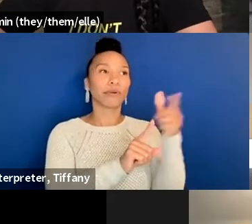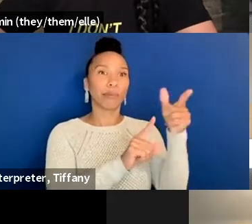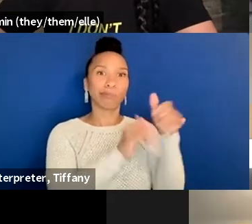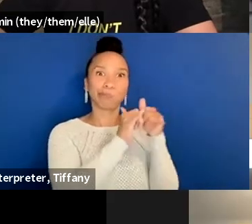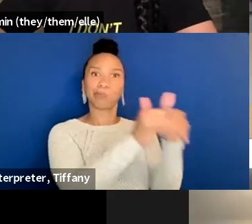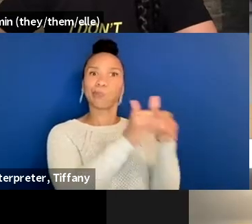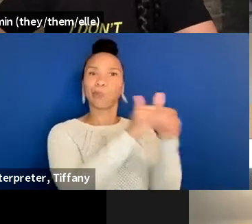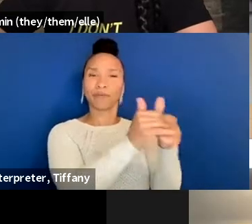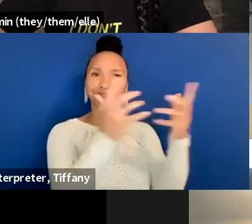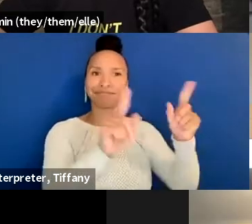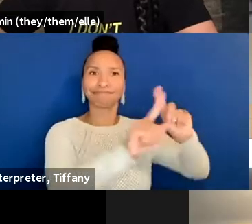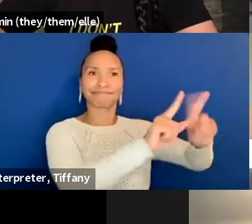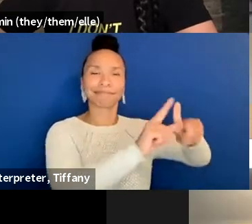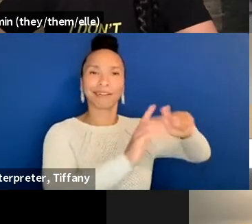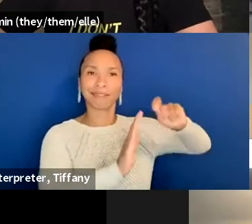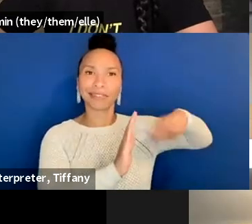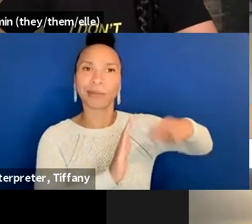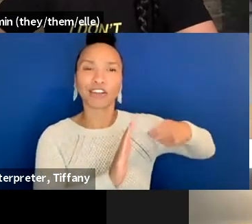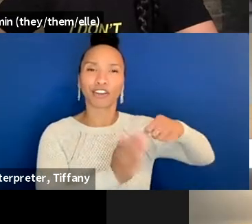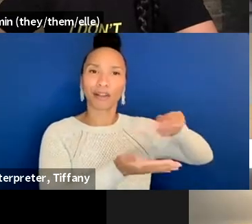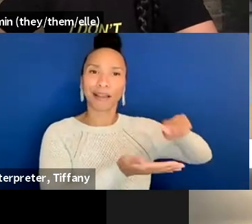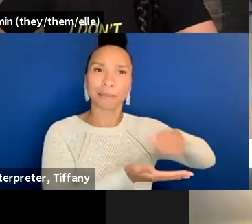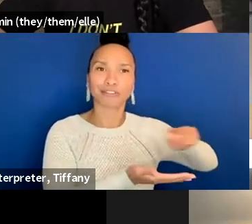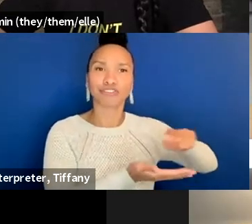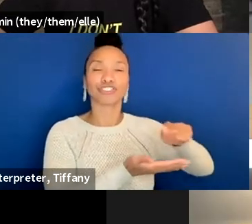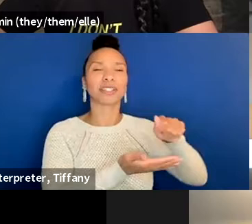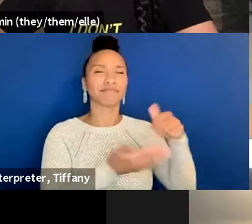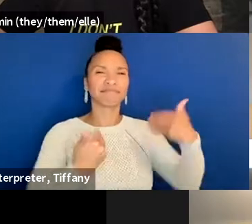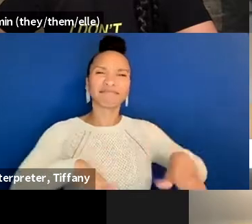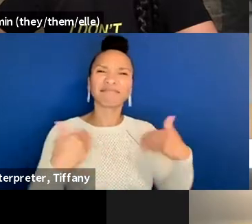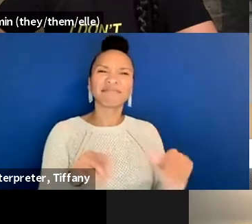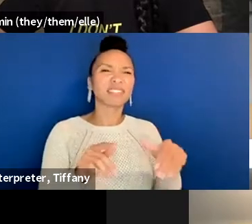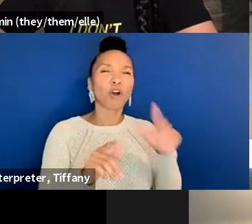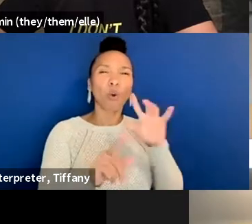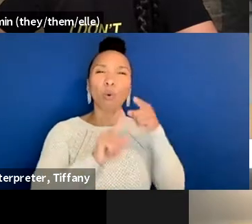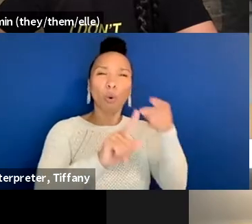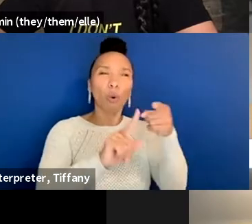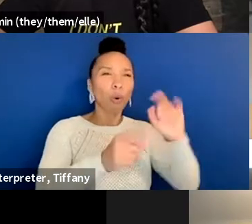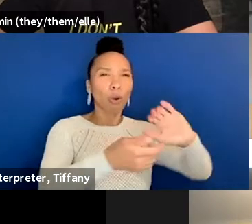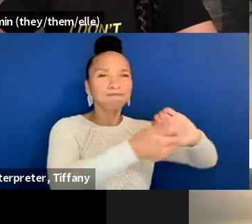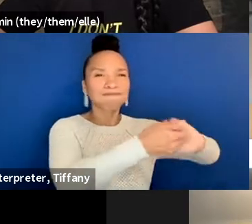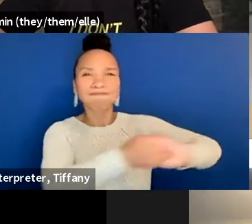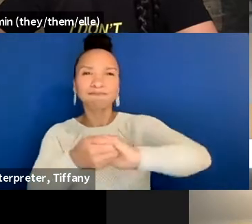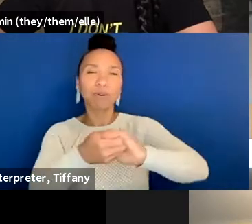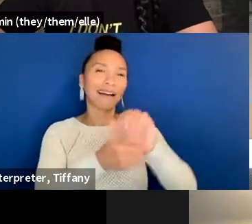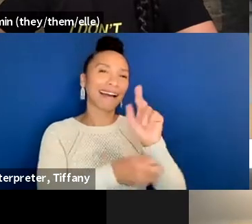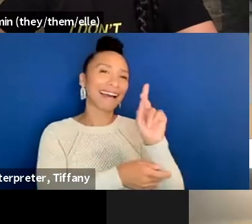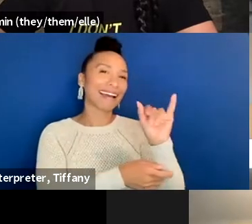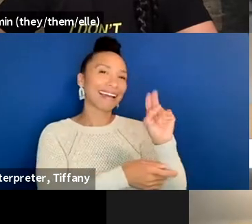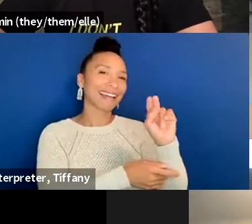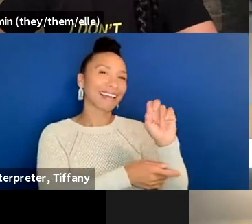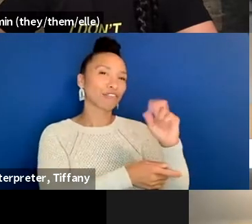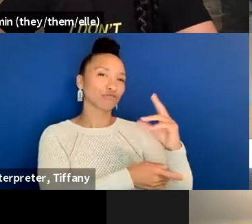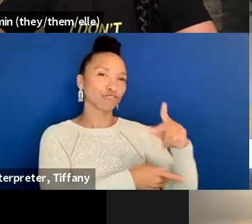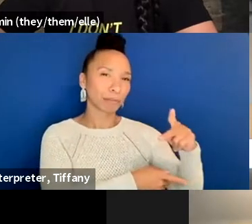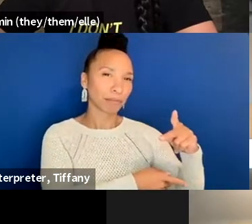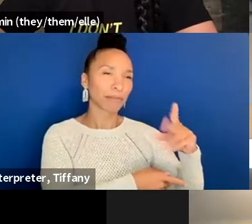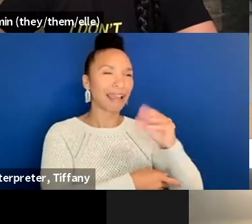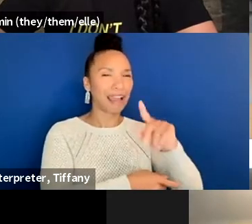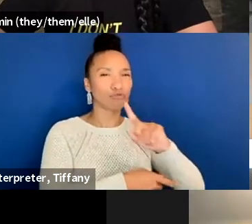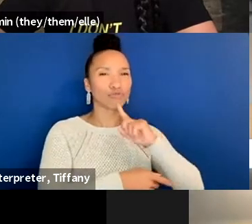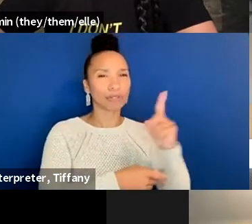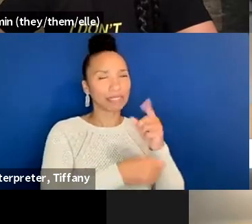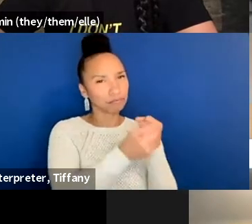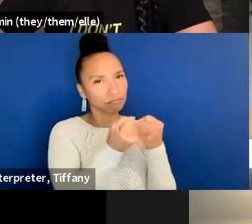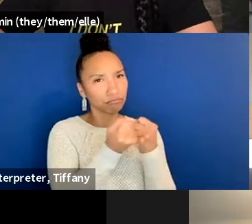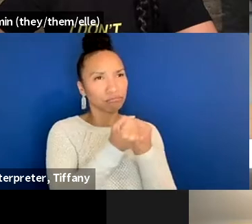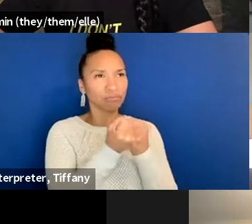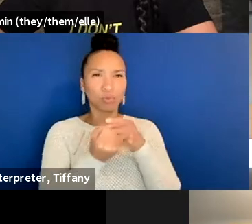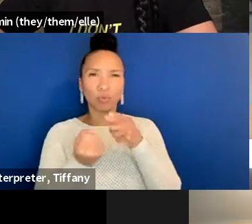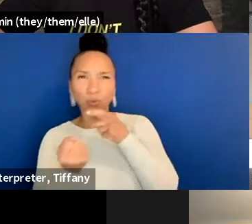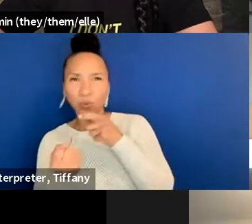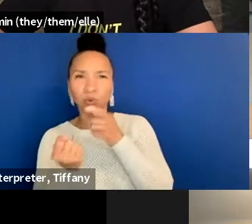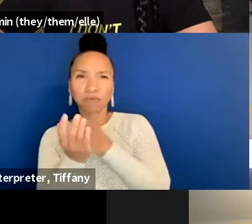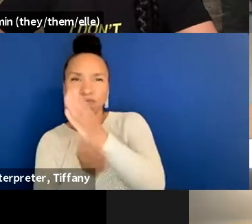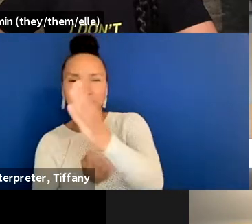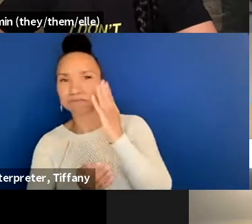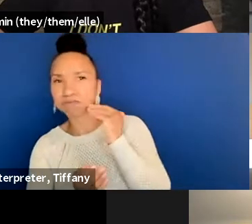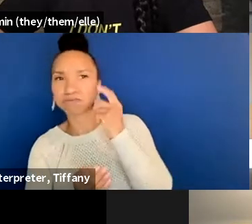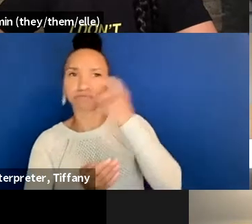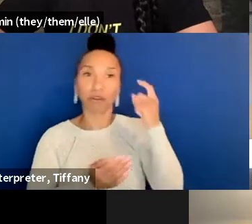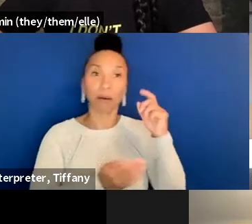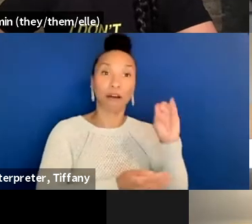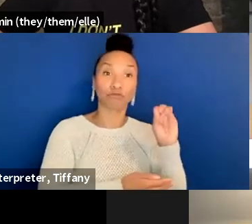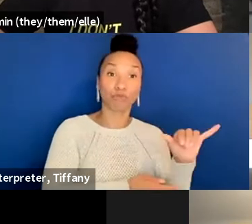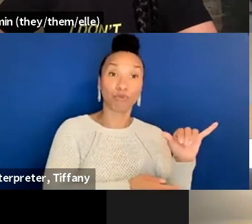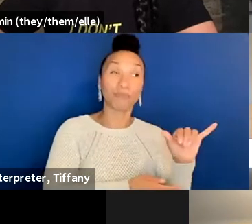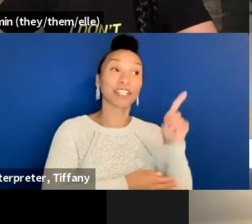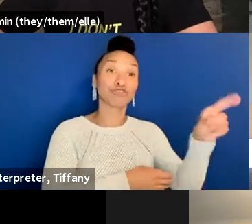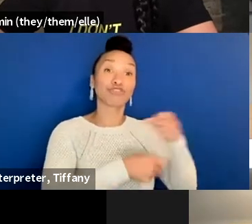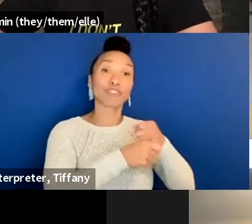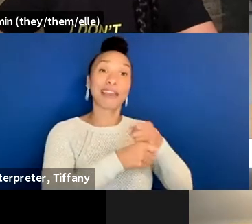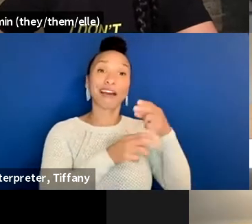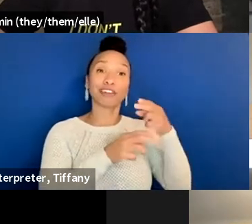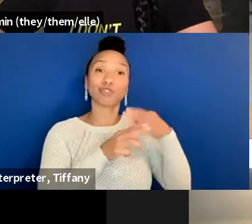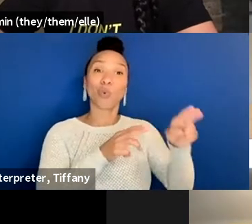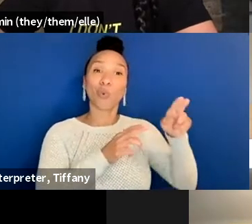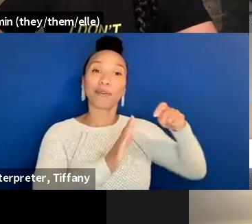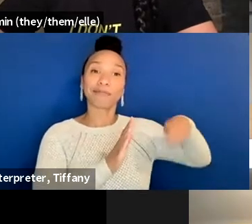Kirya Traber (she/her): She is best known for a short phone 73 questions which one the social impact media awards creative activism award Leah is a proud Korean American adopted person who was born in Korea and raised in Minnesota and we have X.